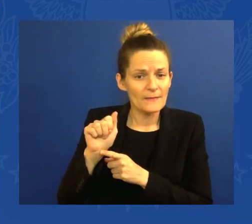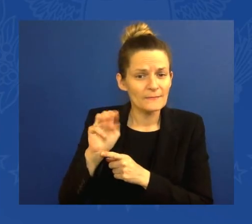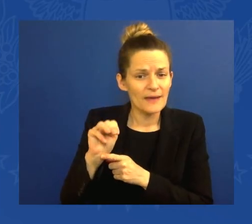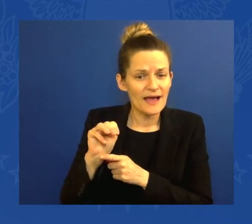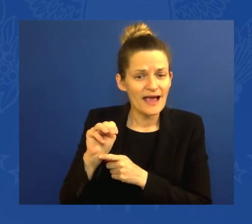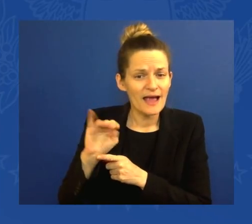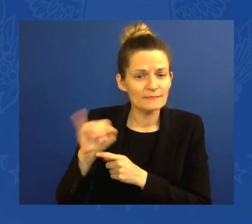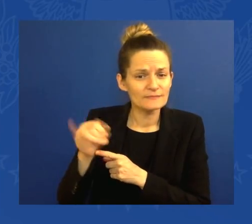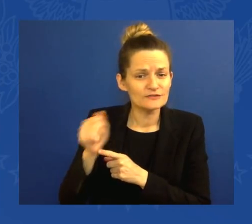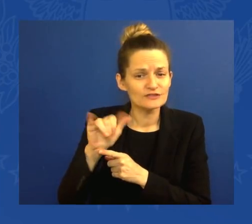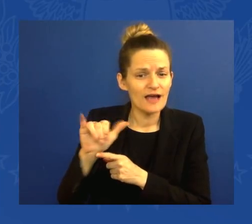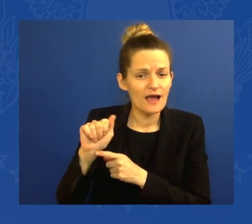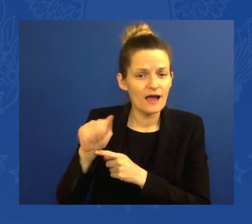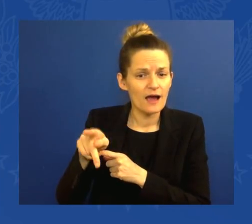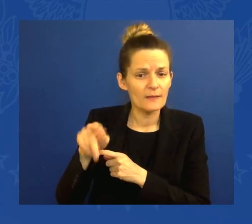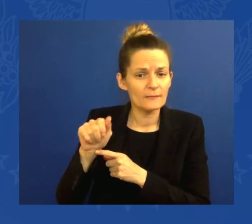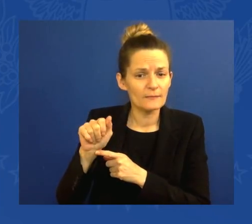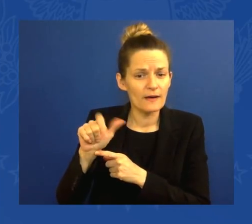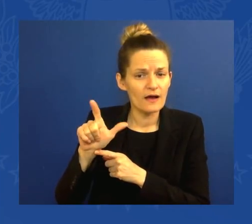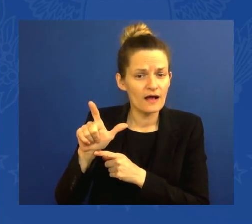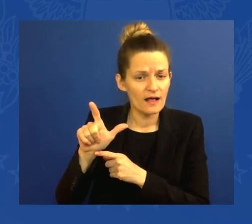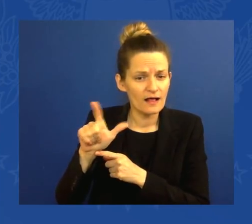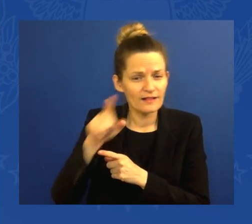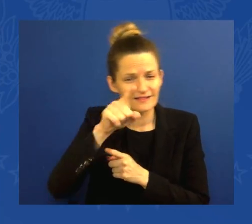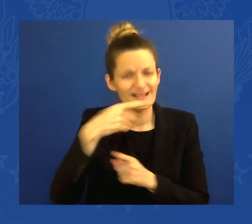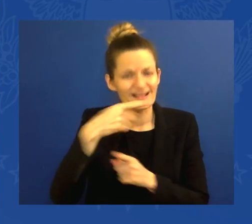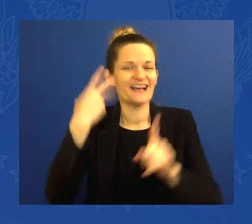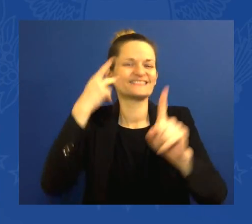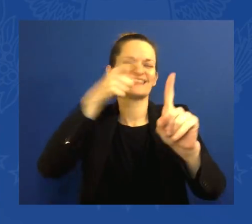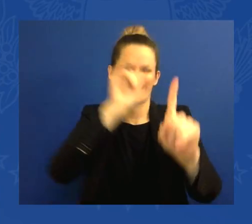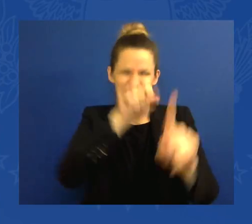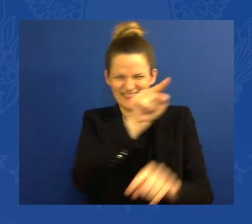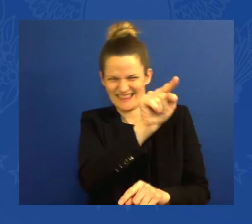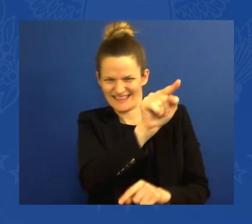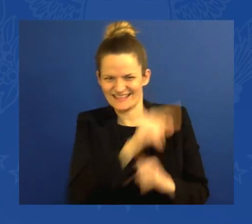And Senators Kirsten Gillibrand, and Lindsey Graham.